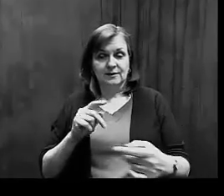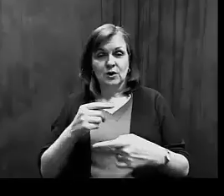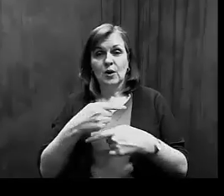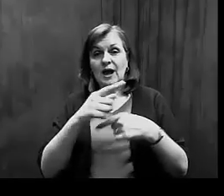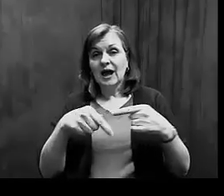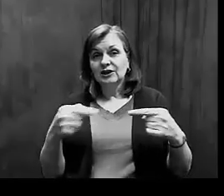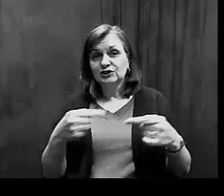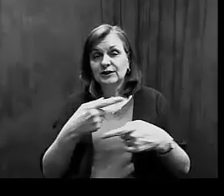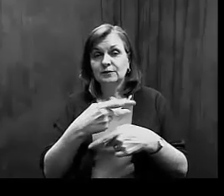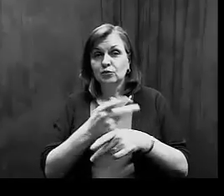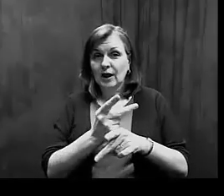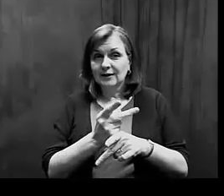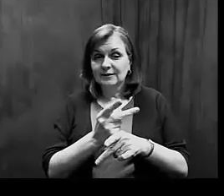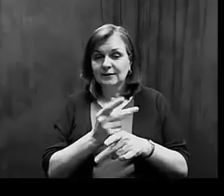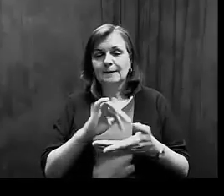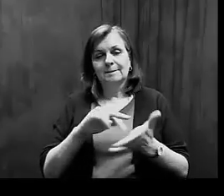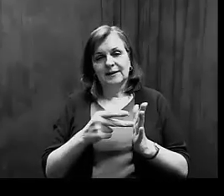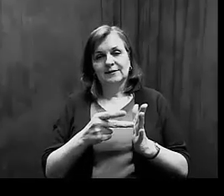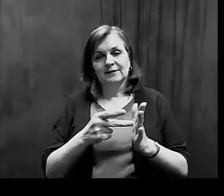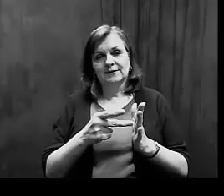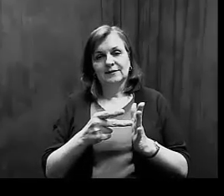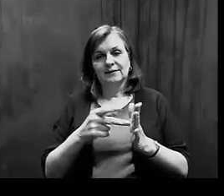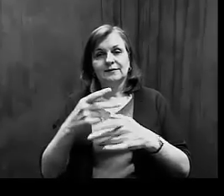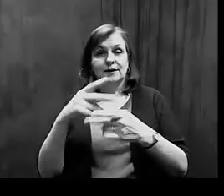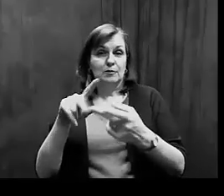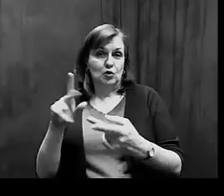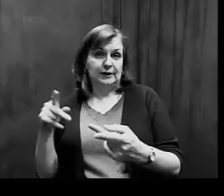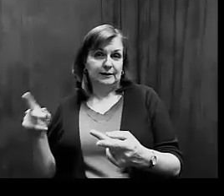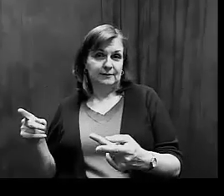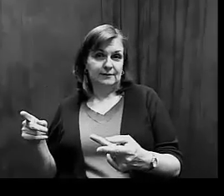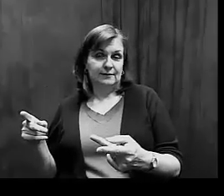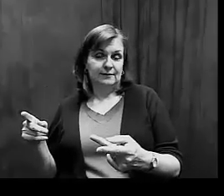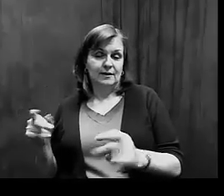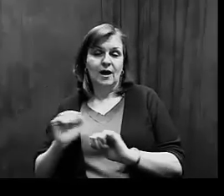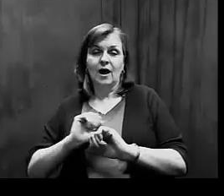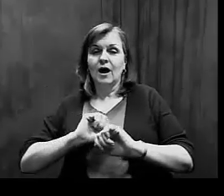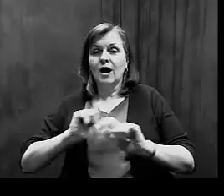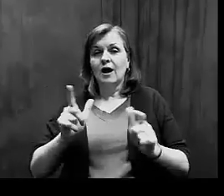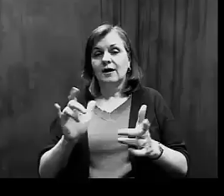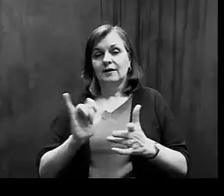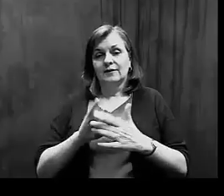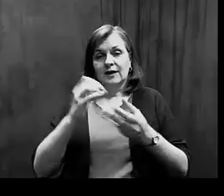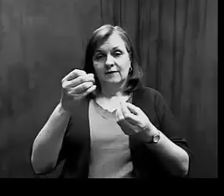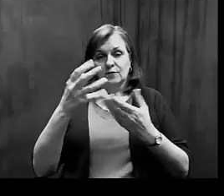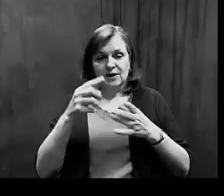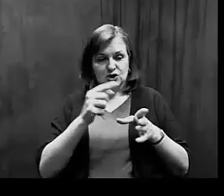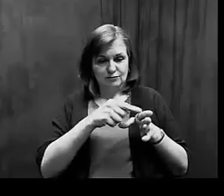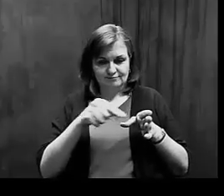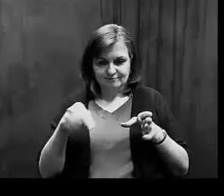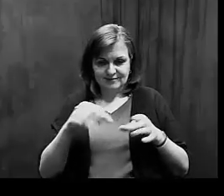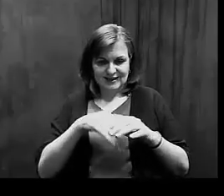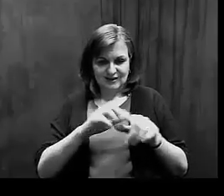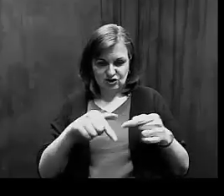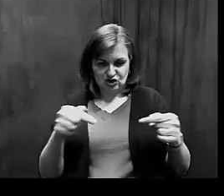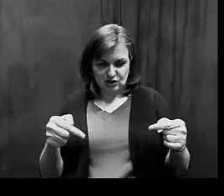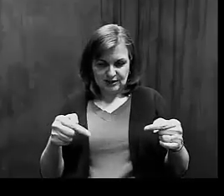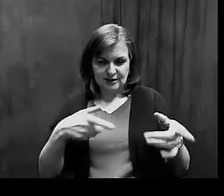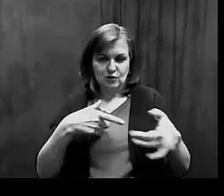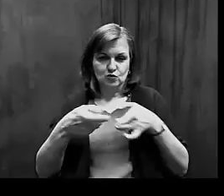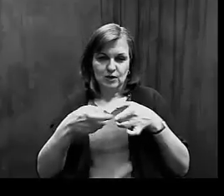so a gene product is the production of a protein all of this information that is going to regulate